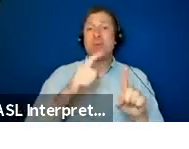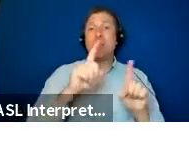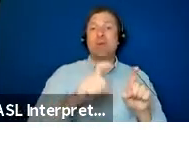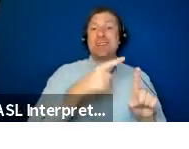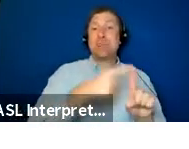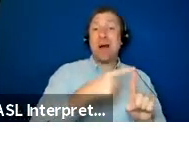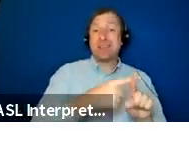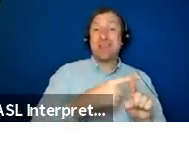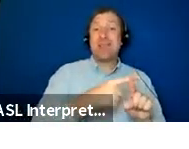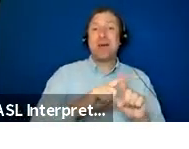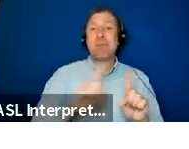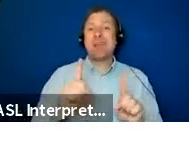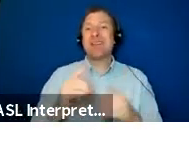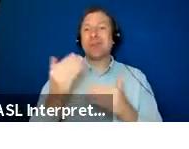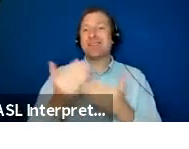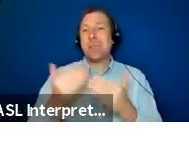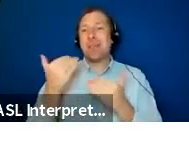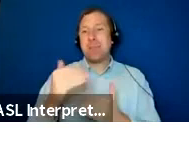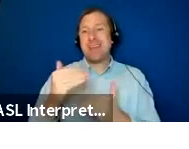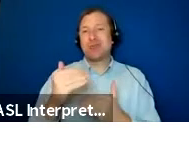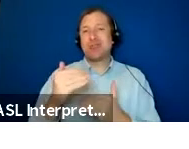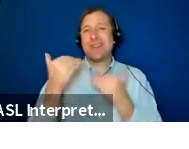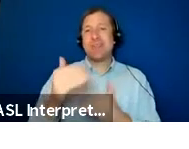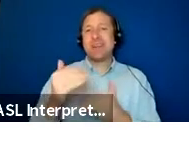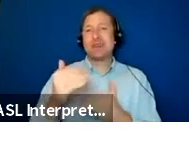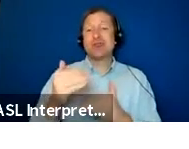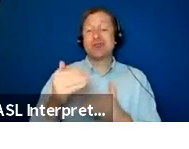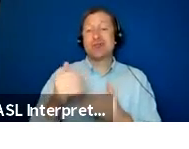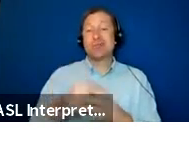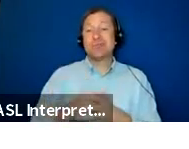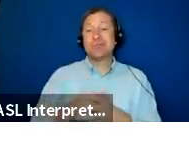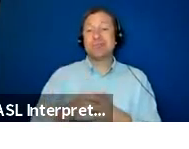but it does have certain limitations. Although those limitations are significantly greater than